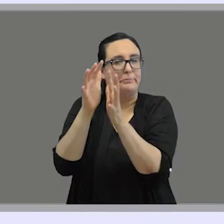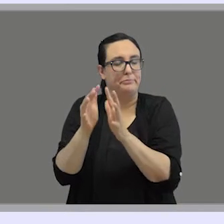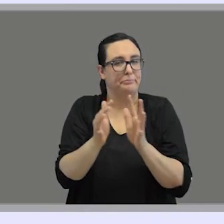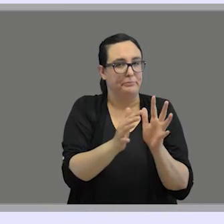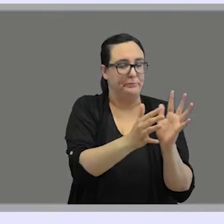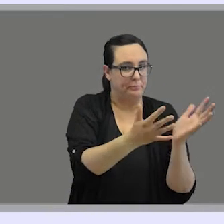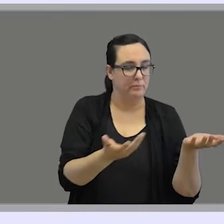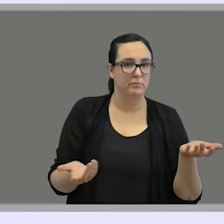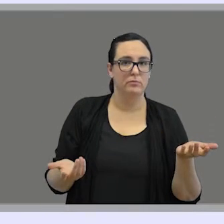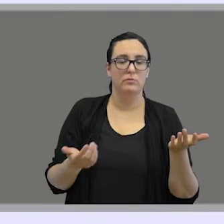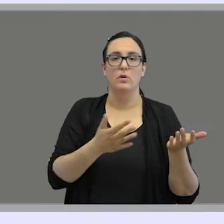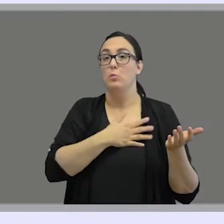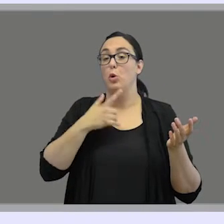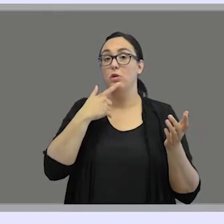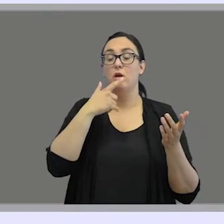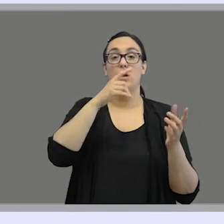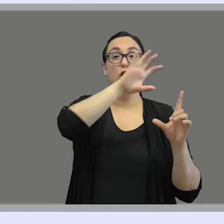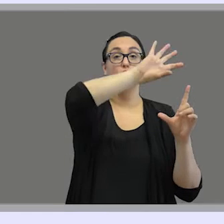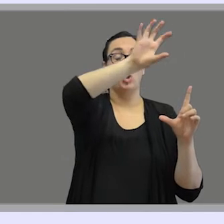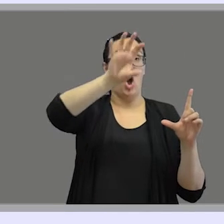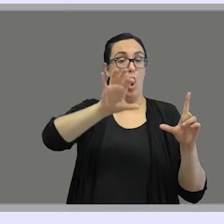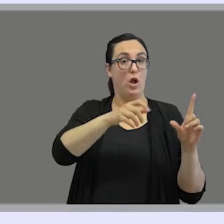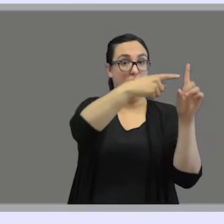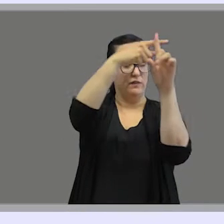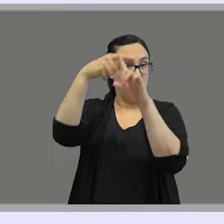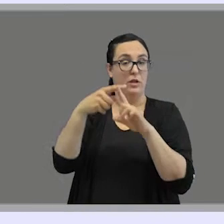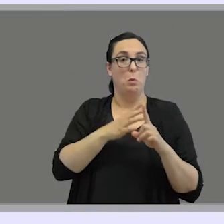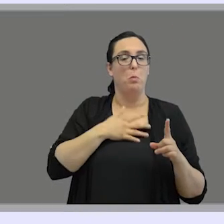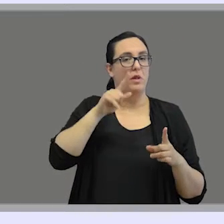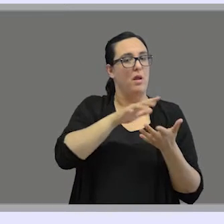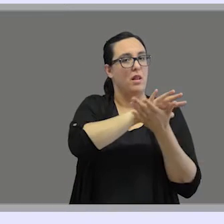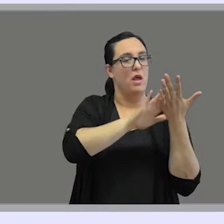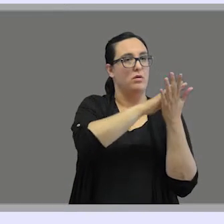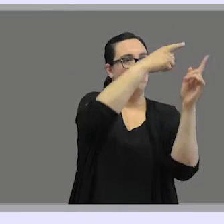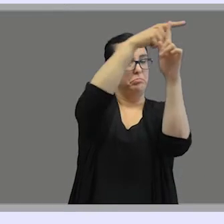Different regional dialects can be found within one national sign language.